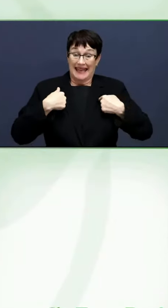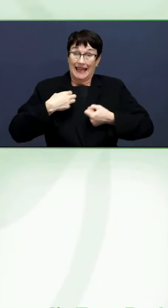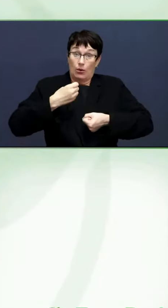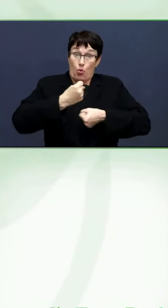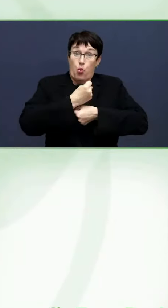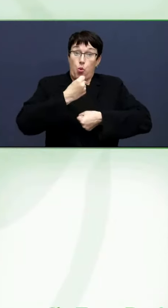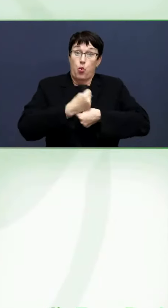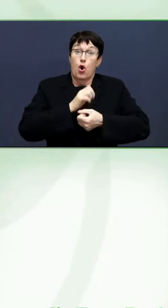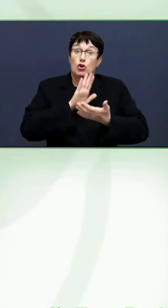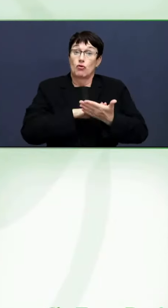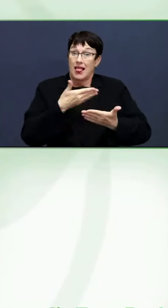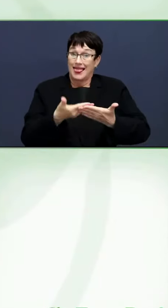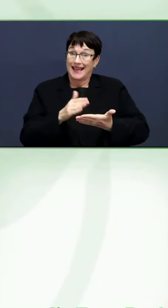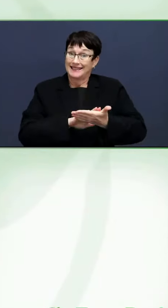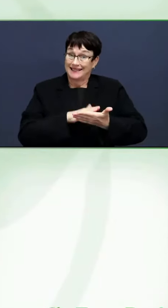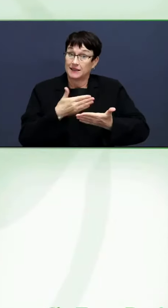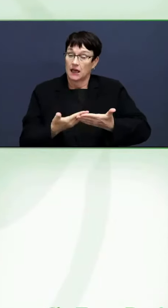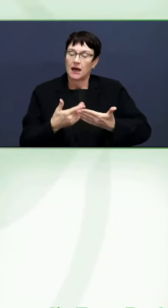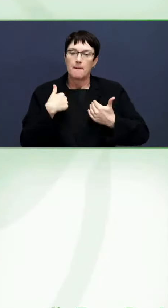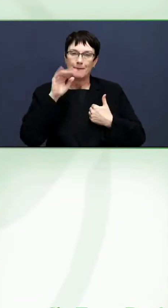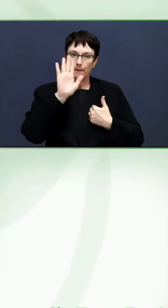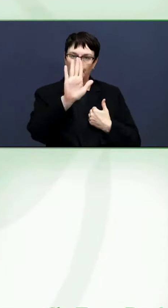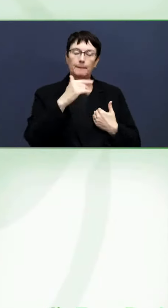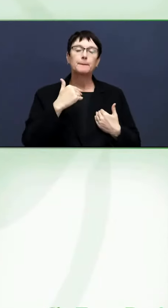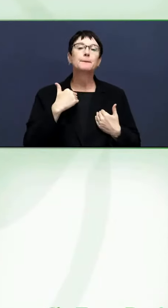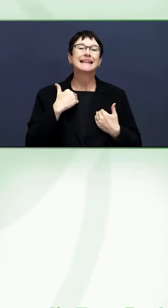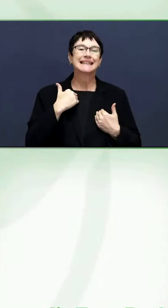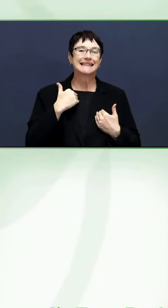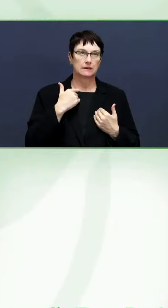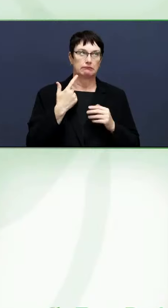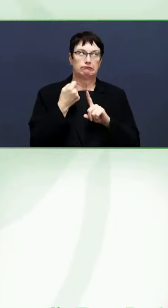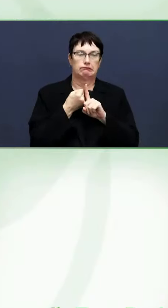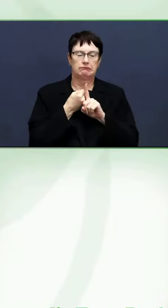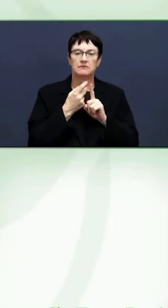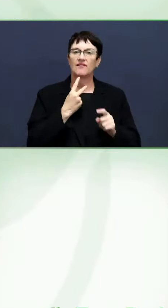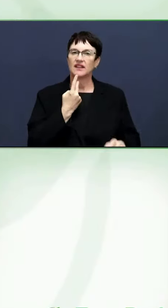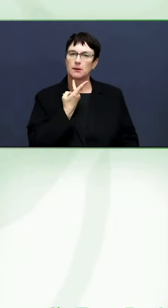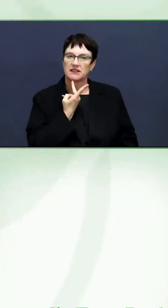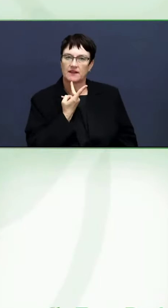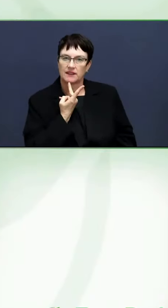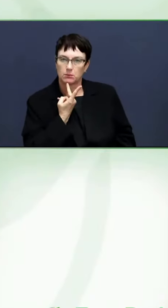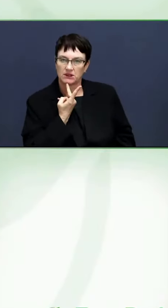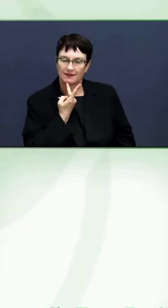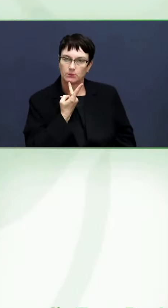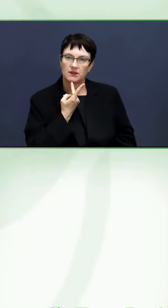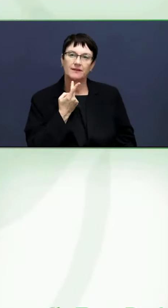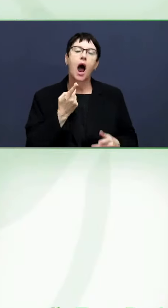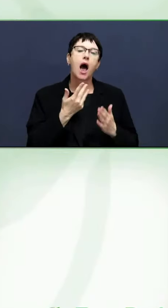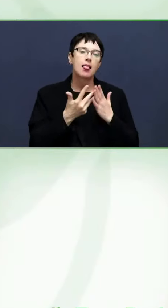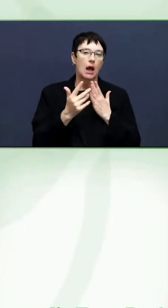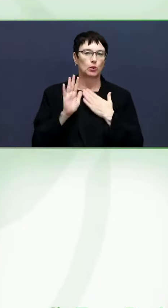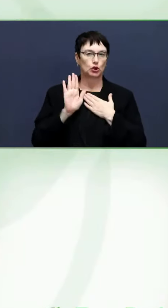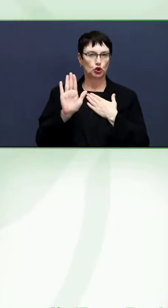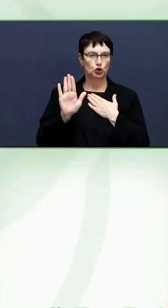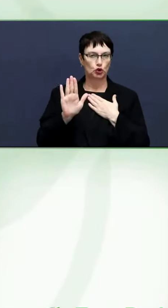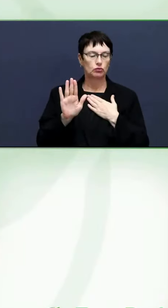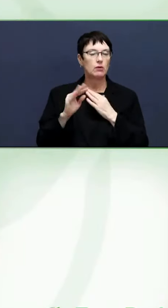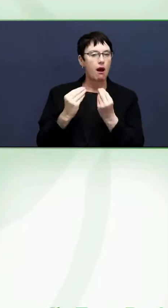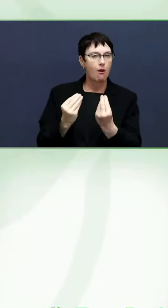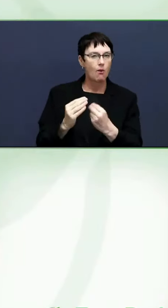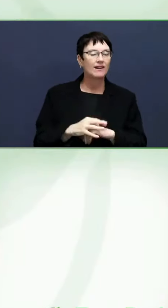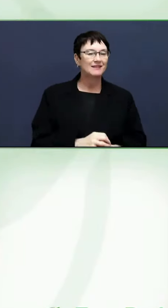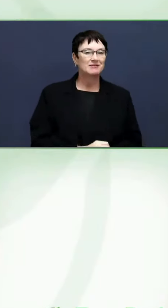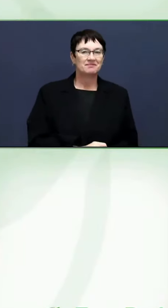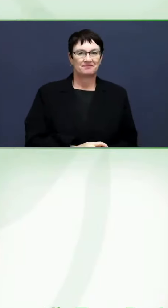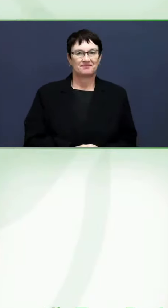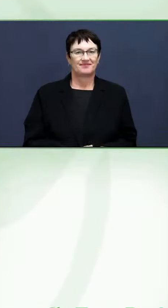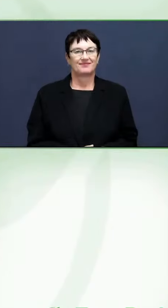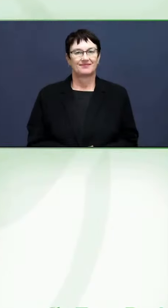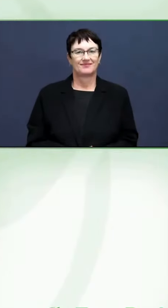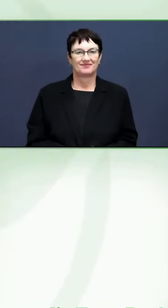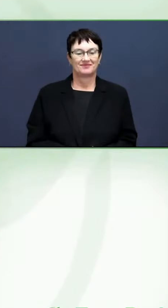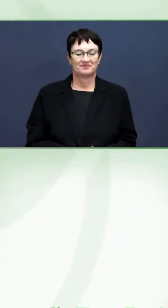Thank you.